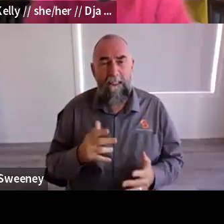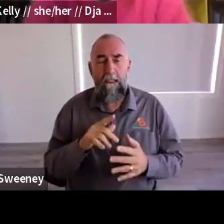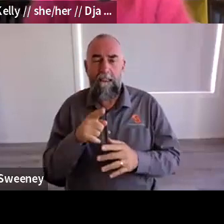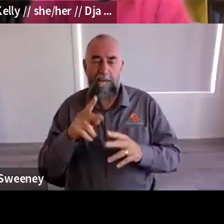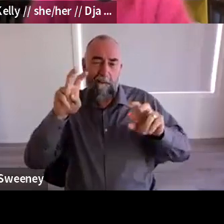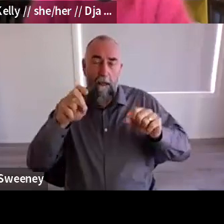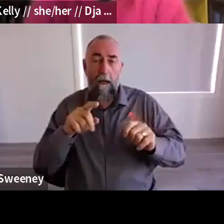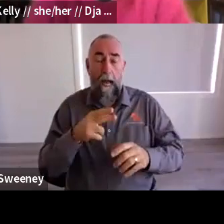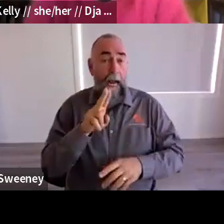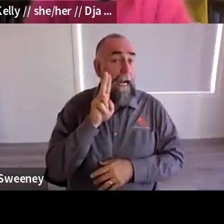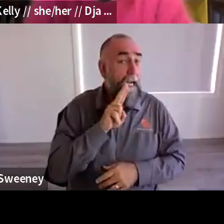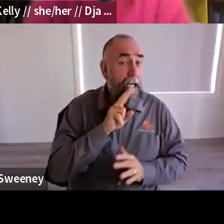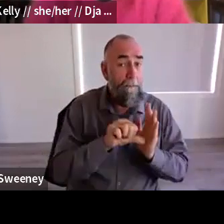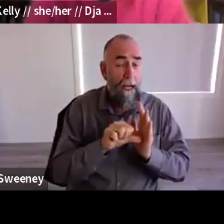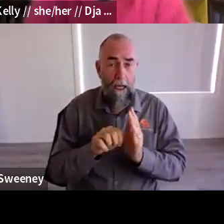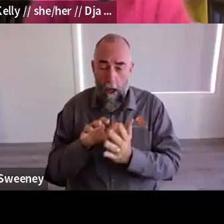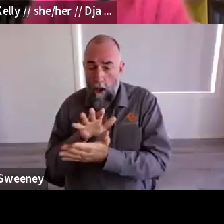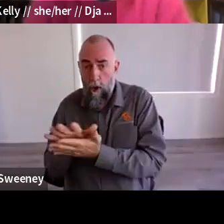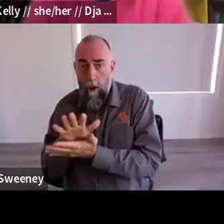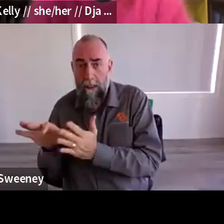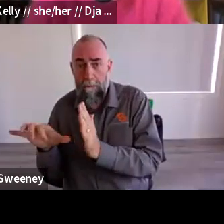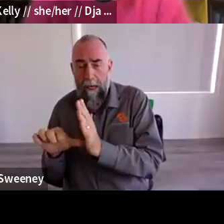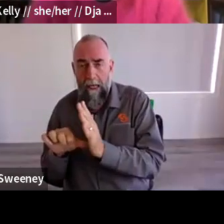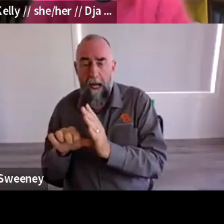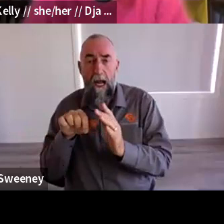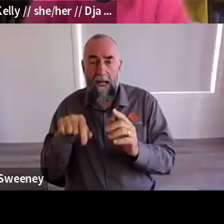supported by the fossil fuel industry? And another thing I would just advise,